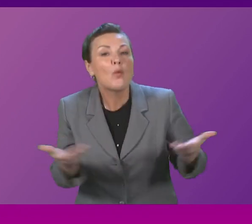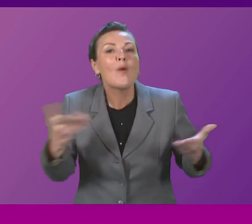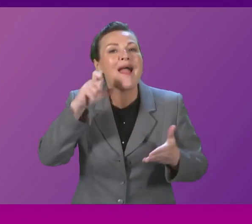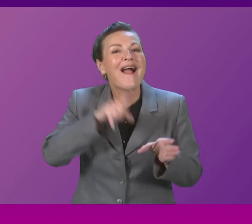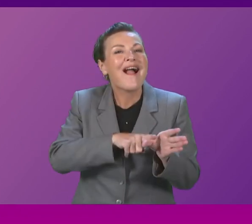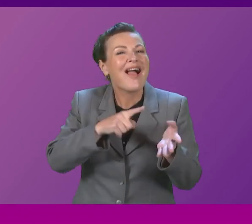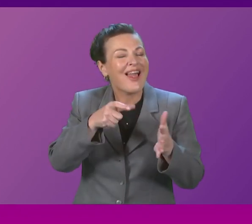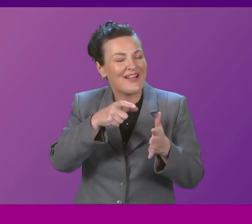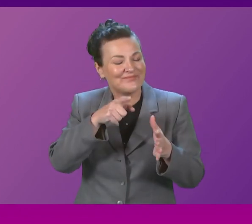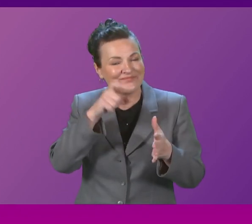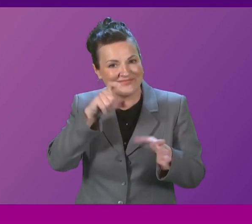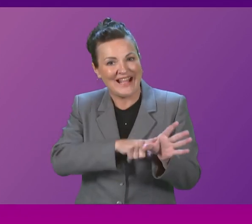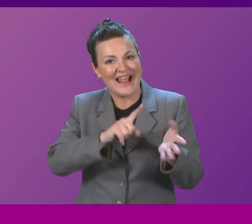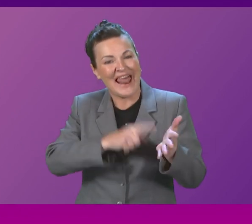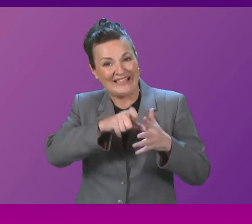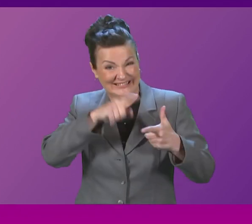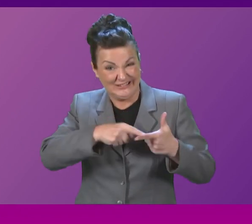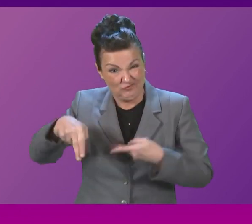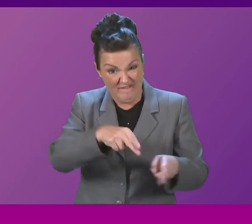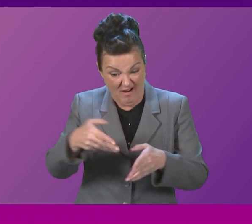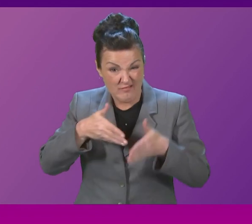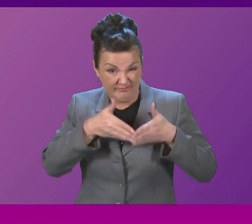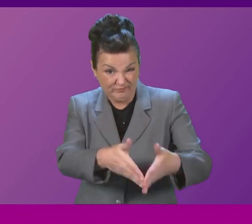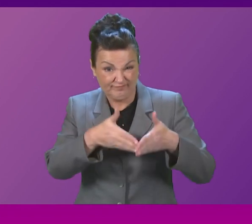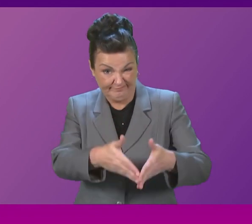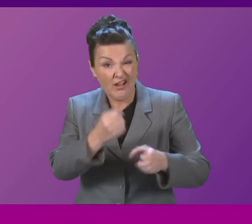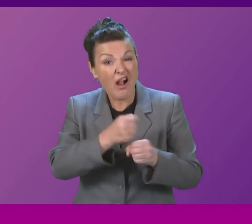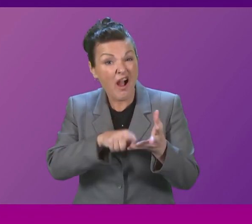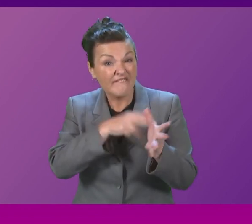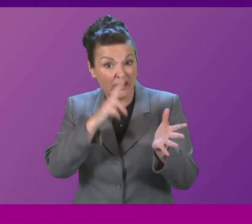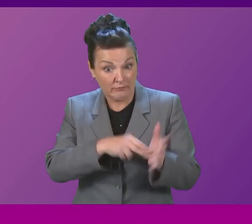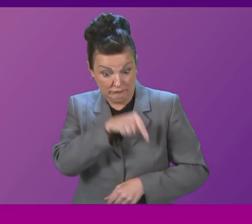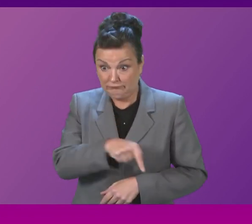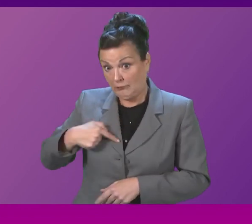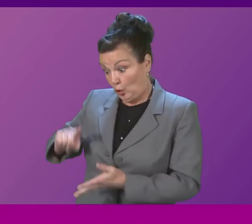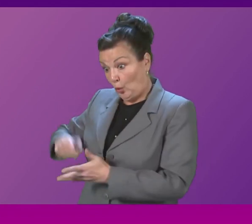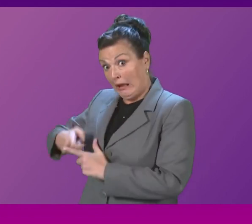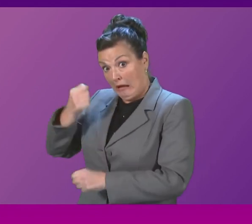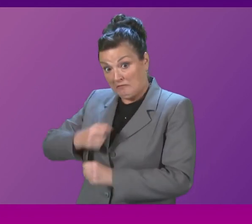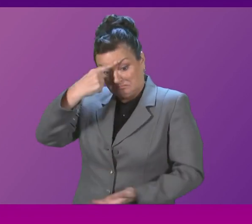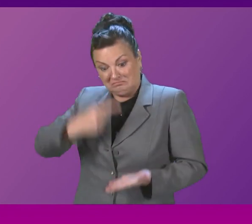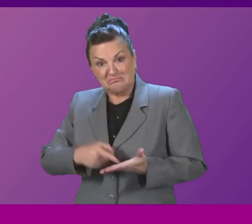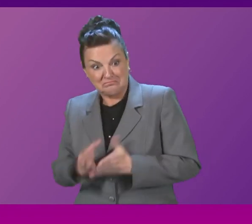It is a decision that will protect and strengthen our Scottish shipbuilding industry.